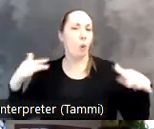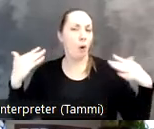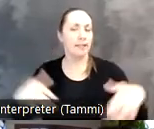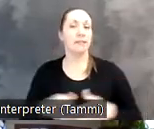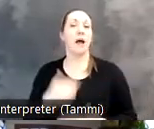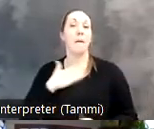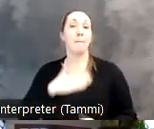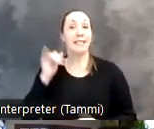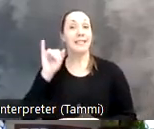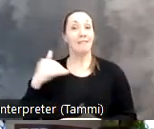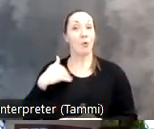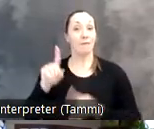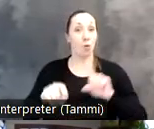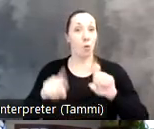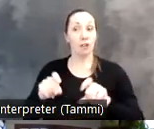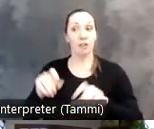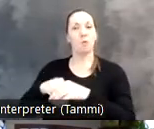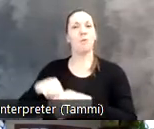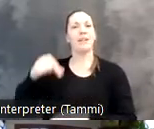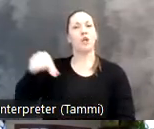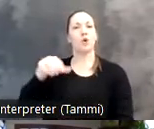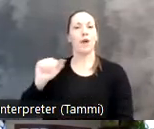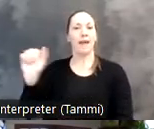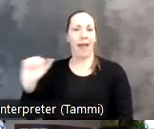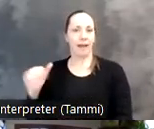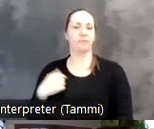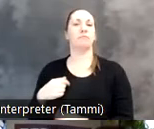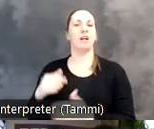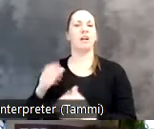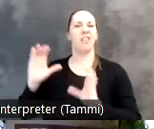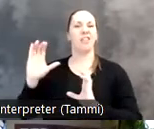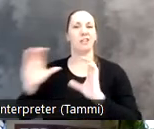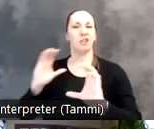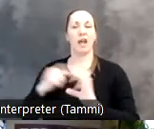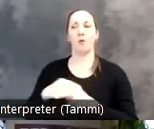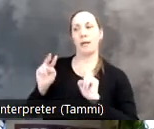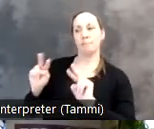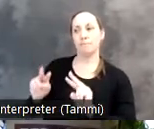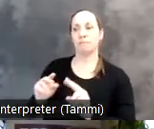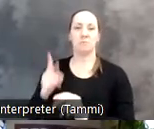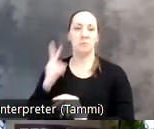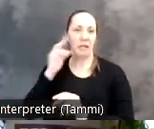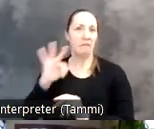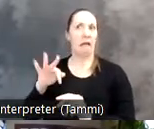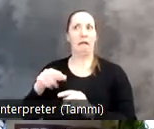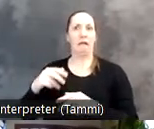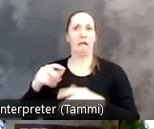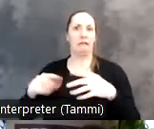ed, microphones are muted to avoid background noises or disruption, leave the questions in the Q&A, the chat